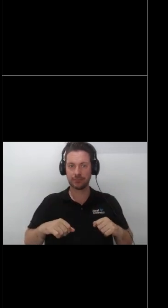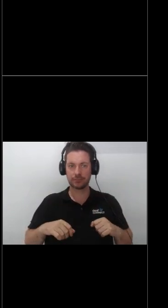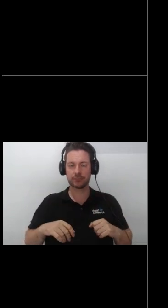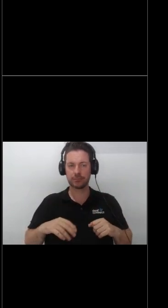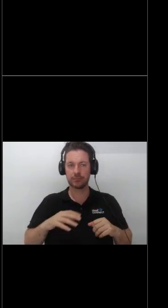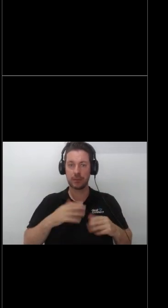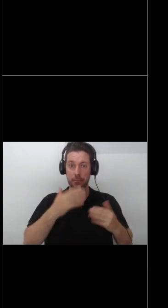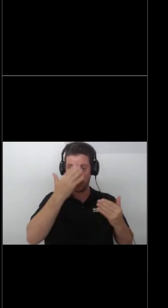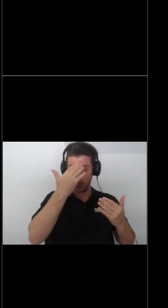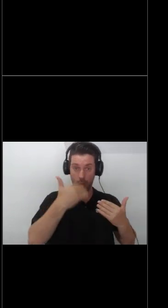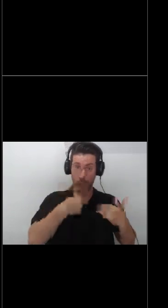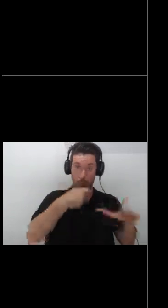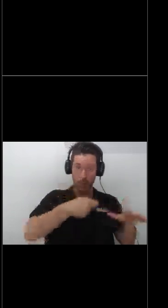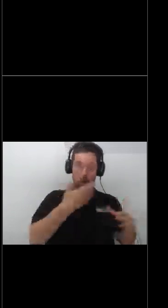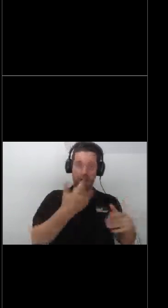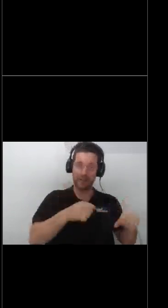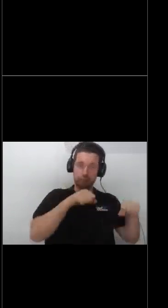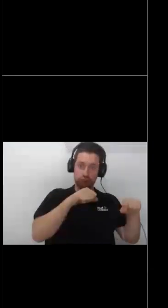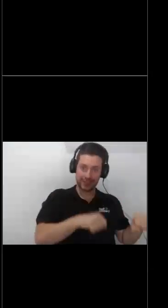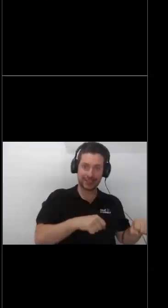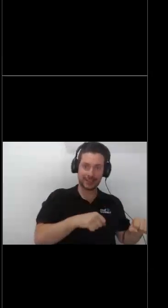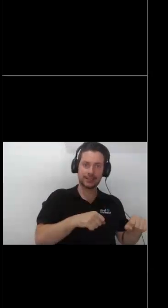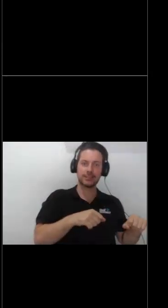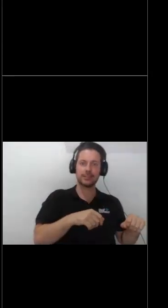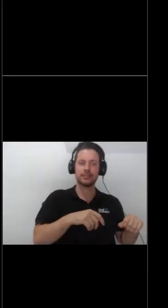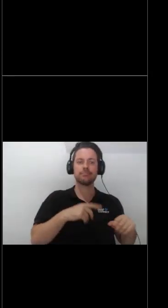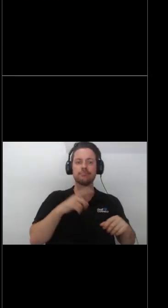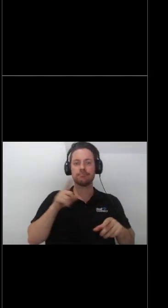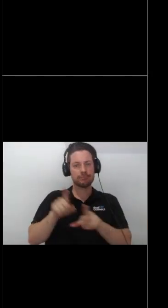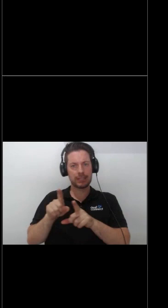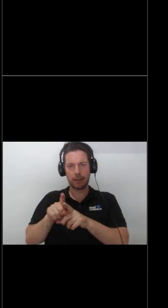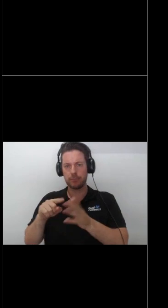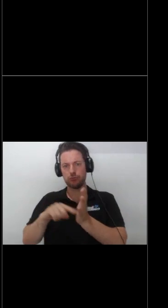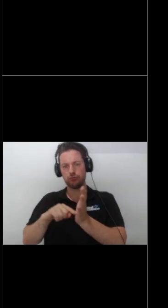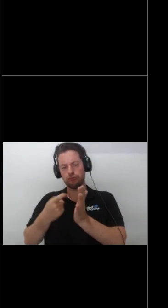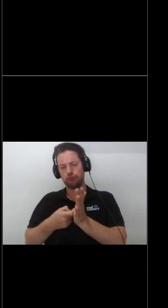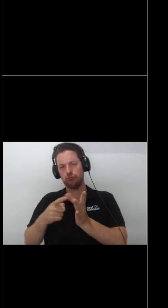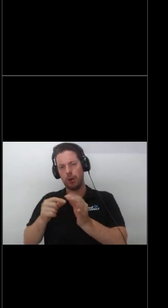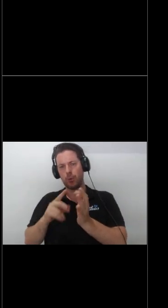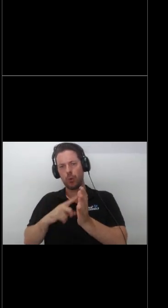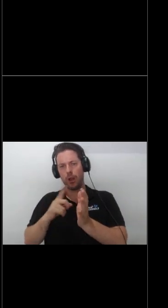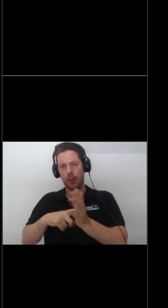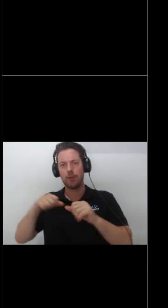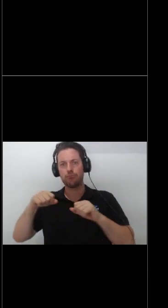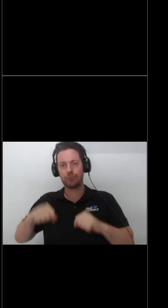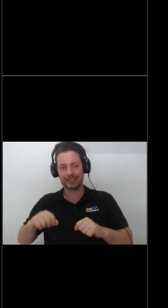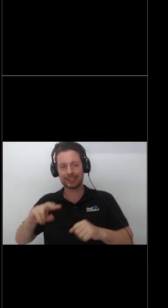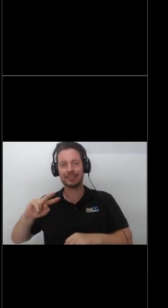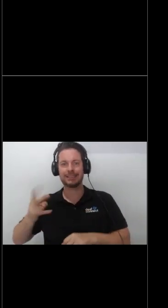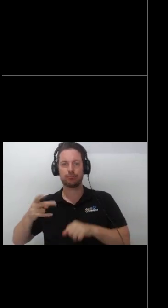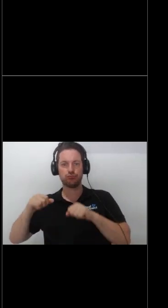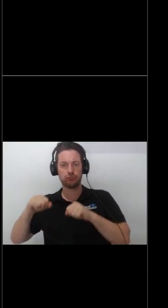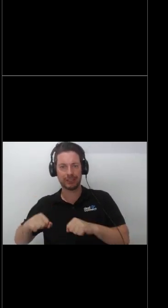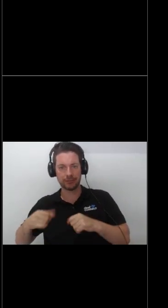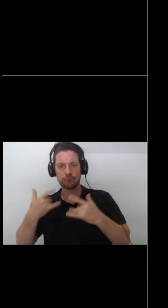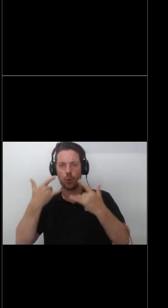There is the president of the Mental Health Review Tribunal. There is a deputy president. There are lawyers. There are psychiatrists,